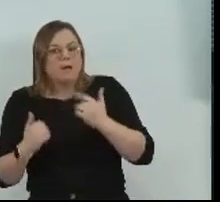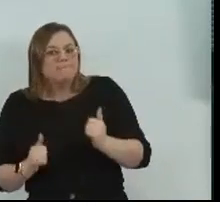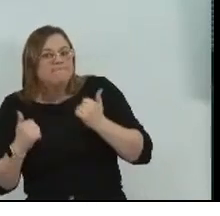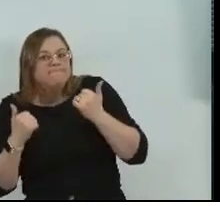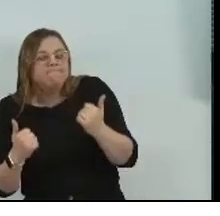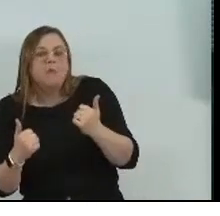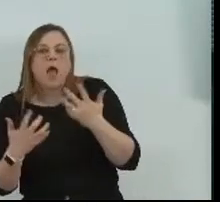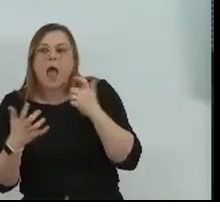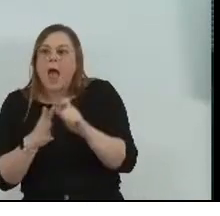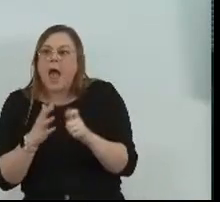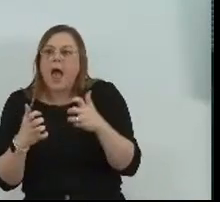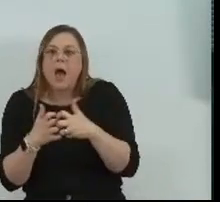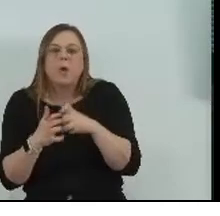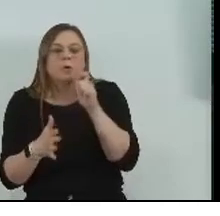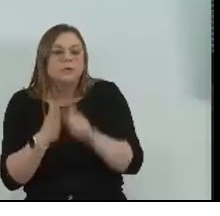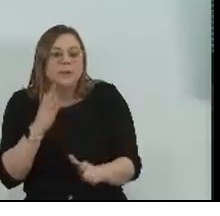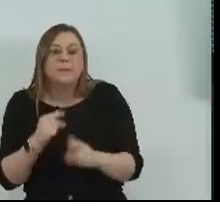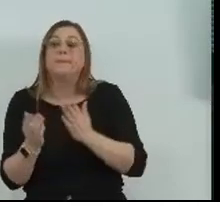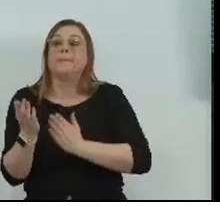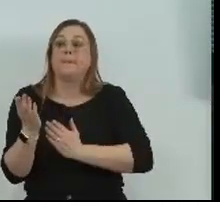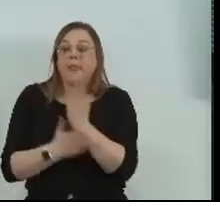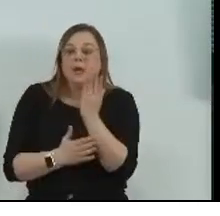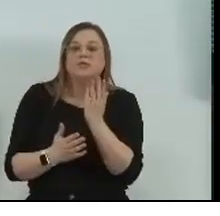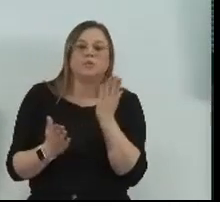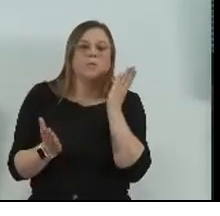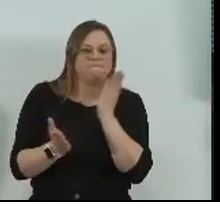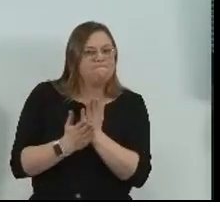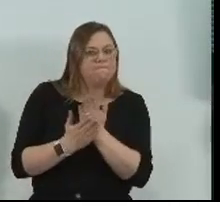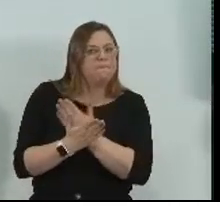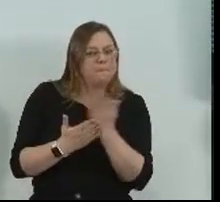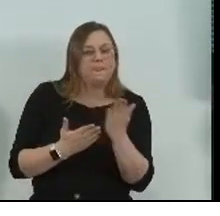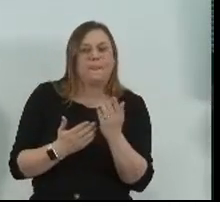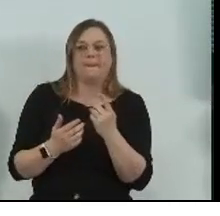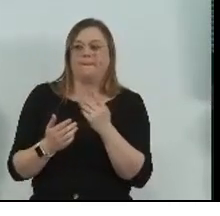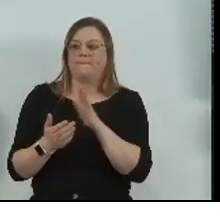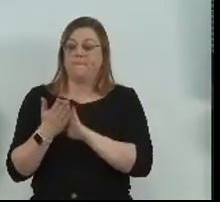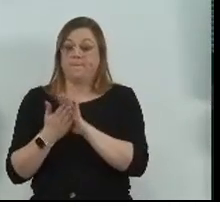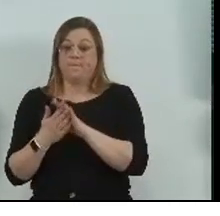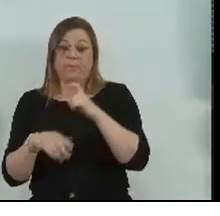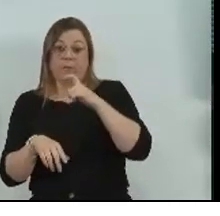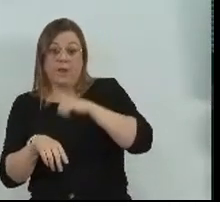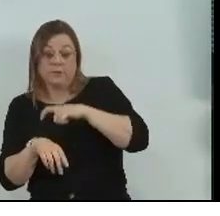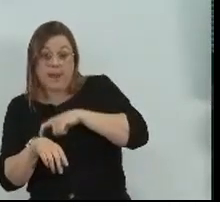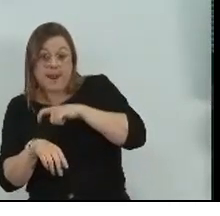And that's come through loud and clear that the investment of time, how long it's taken to reach